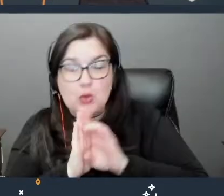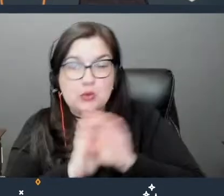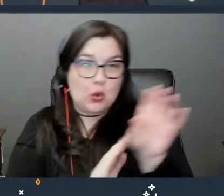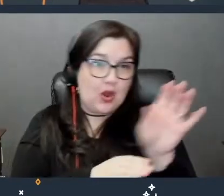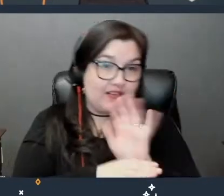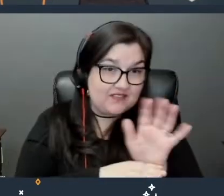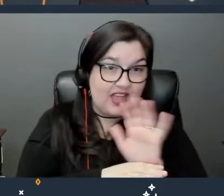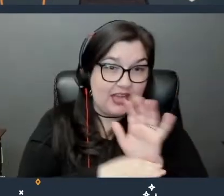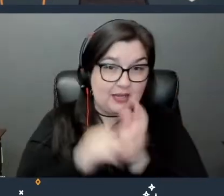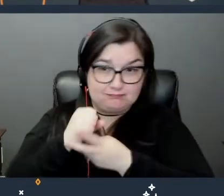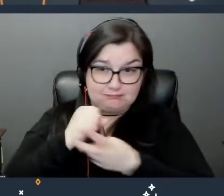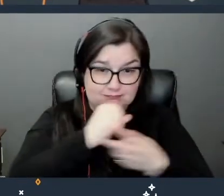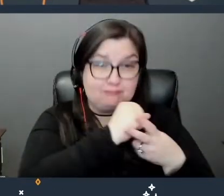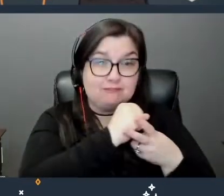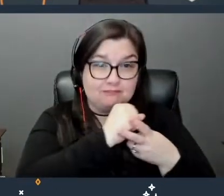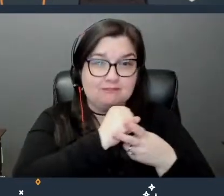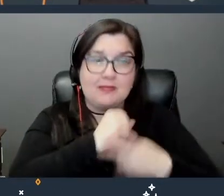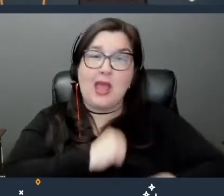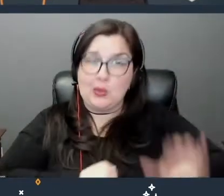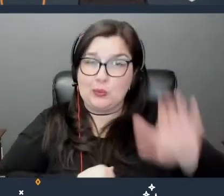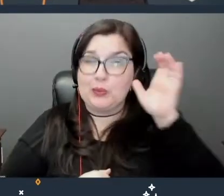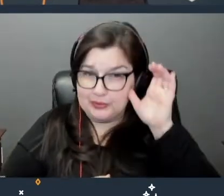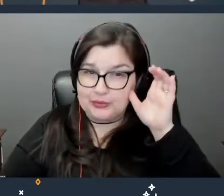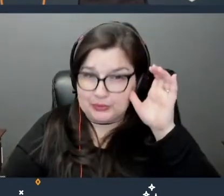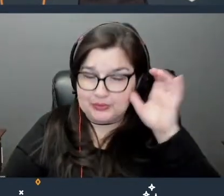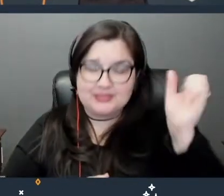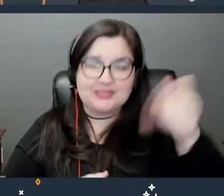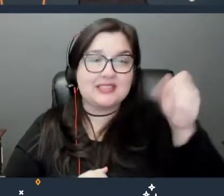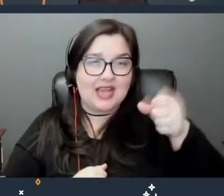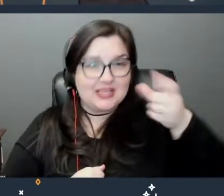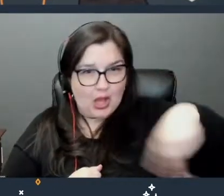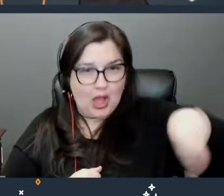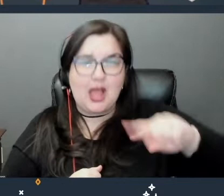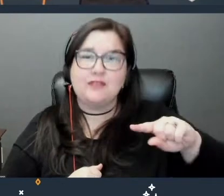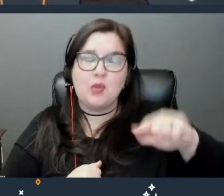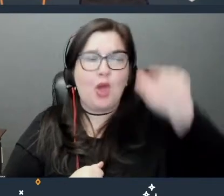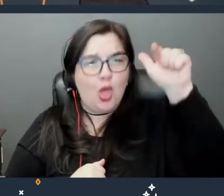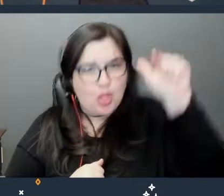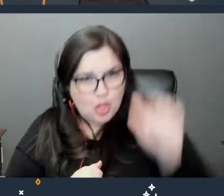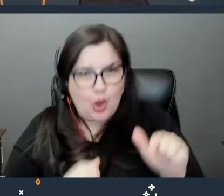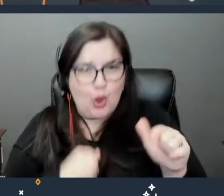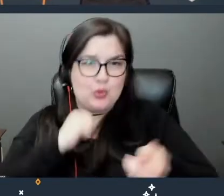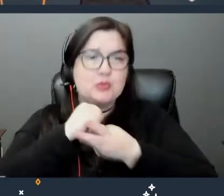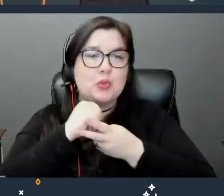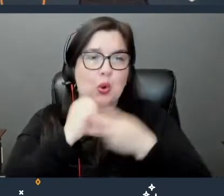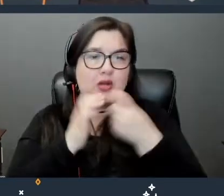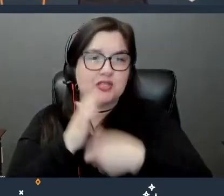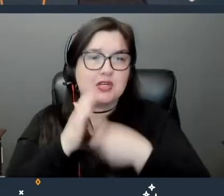that you wanted a combination of the low storage costs that we had in S3 Glacier and the fast retrieval times